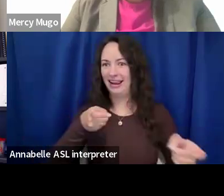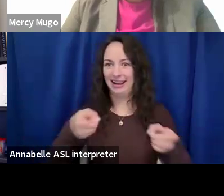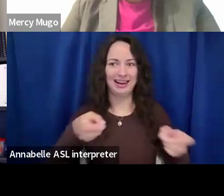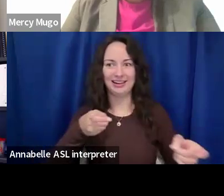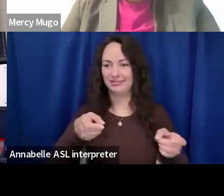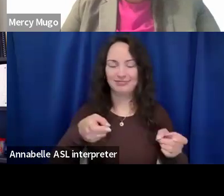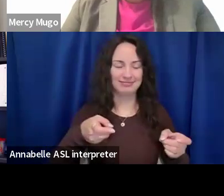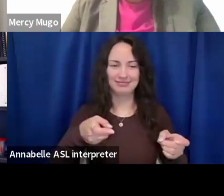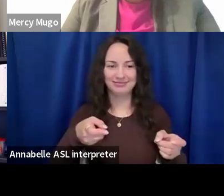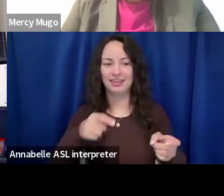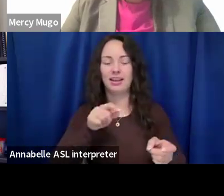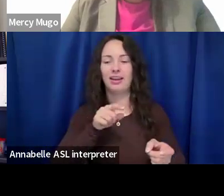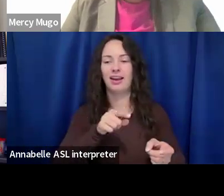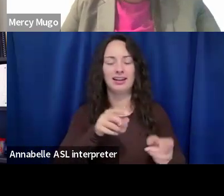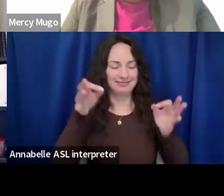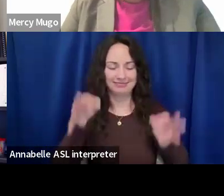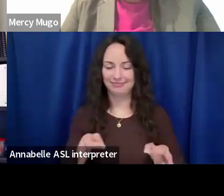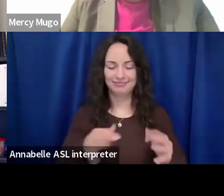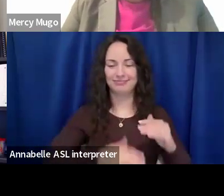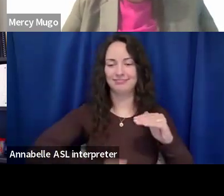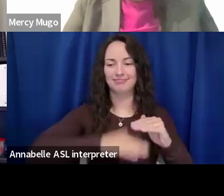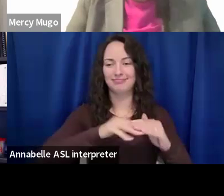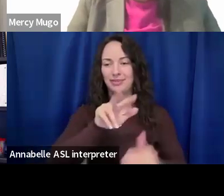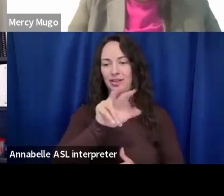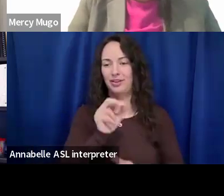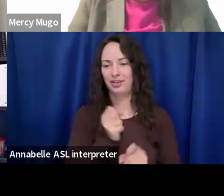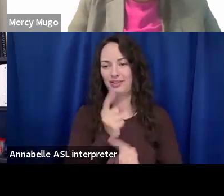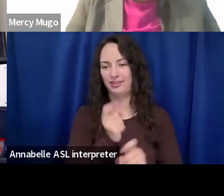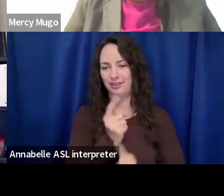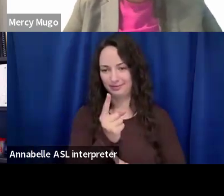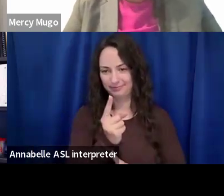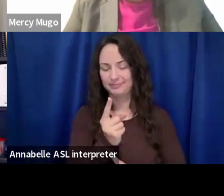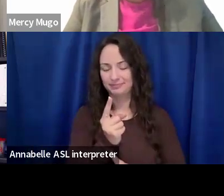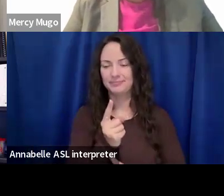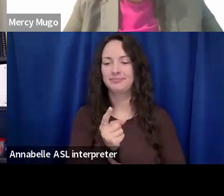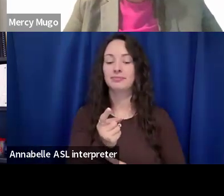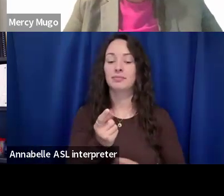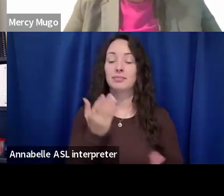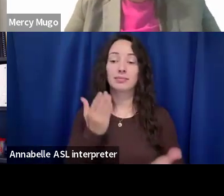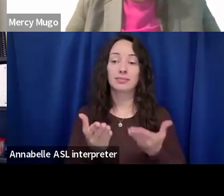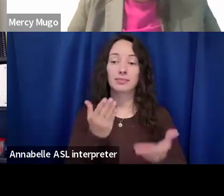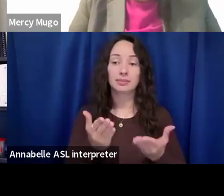going to have 30 a year. And I think sometimes we were seen as not as collaborative as people would